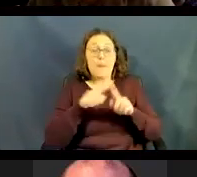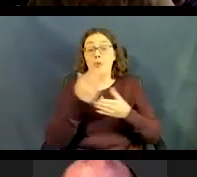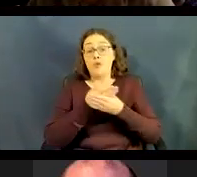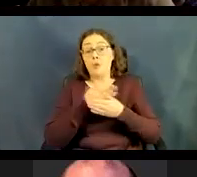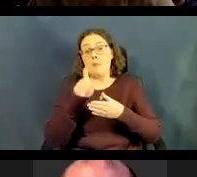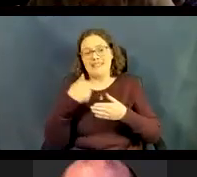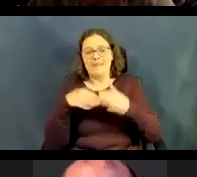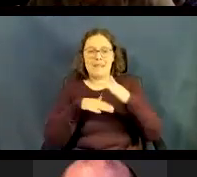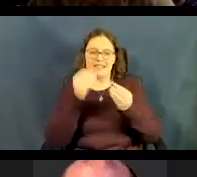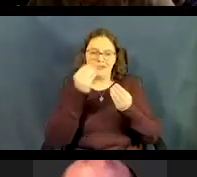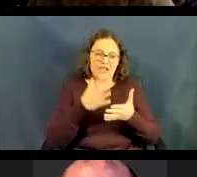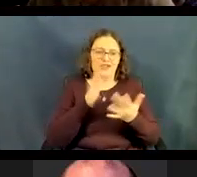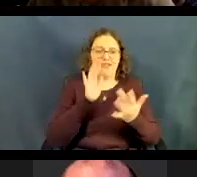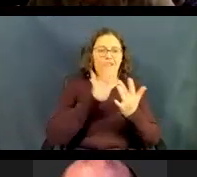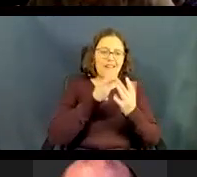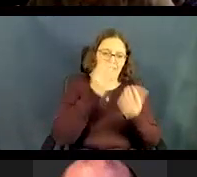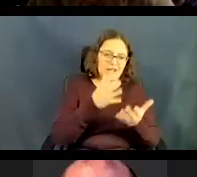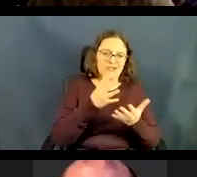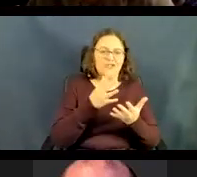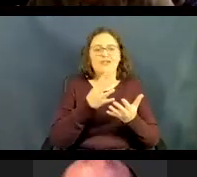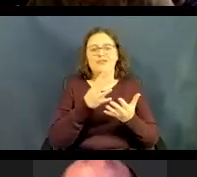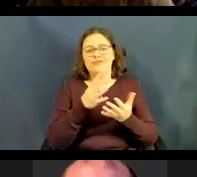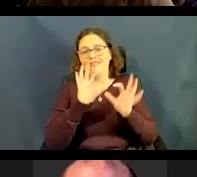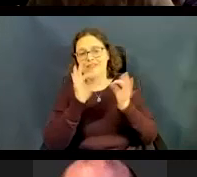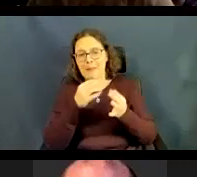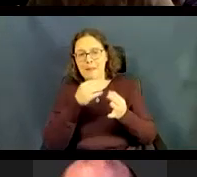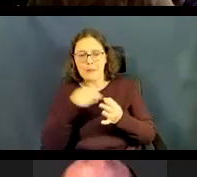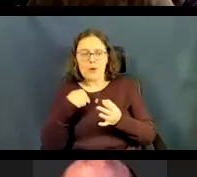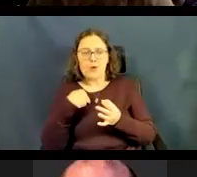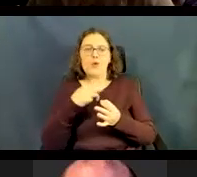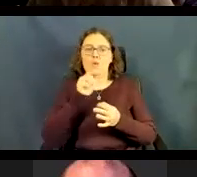Keep in mind though, a student will need to access that portfolio after they leave high school.